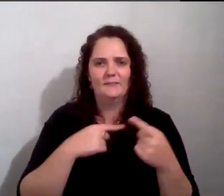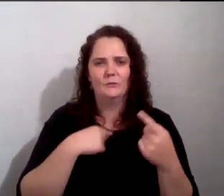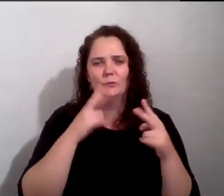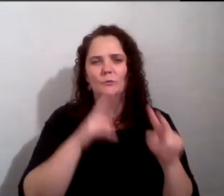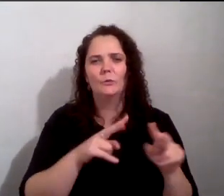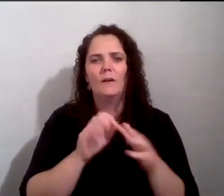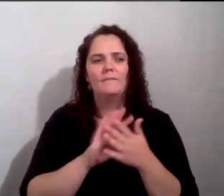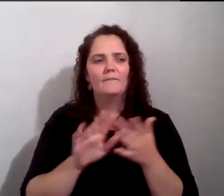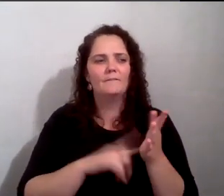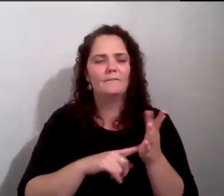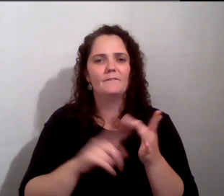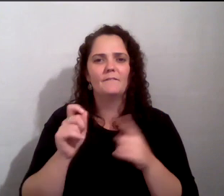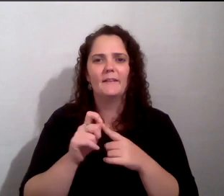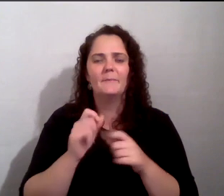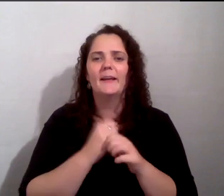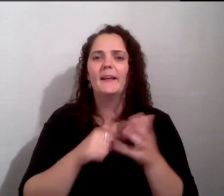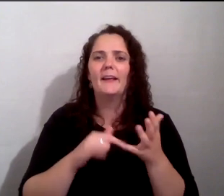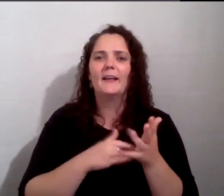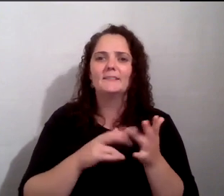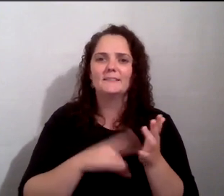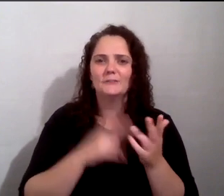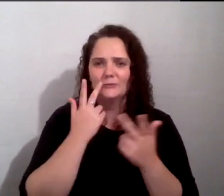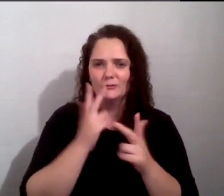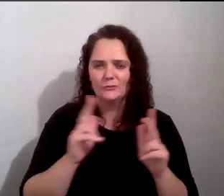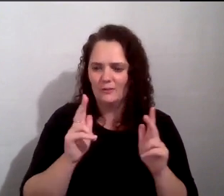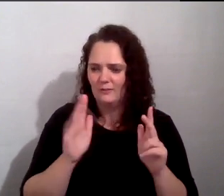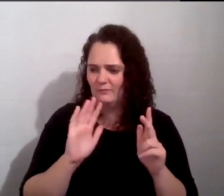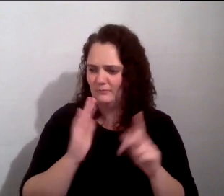Guston show in 2019 and I'd say – oh no that wasn't,